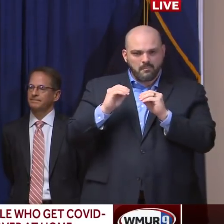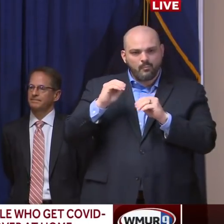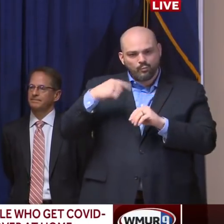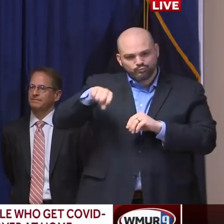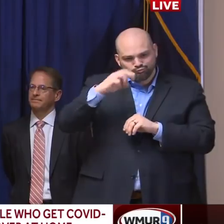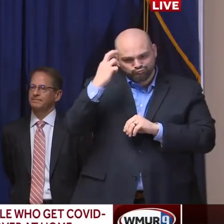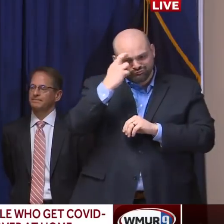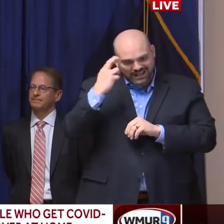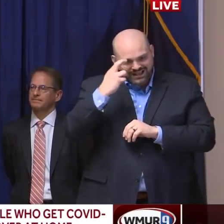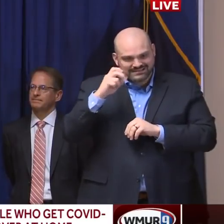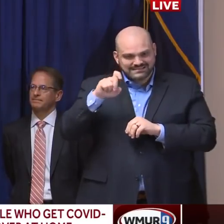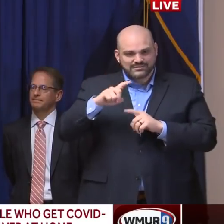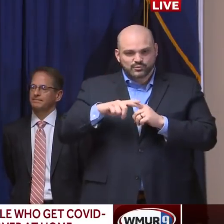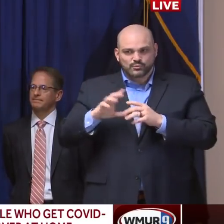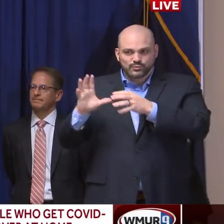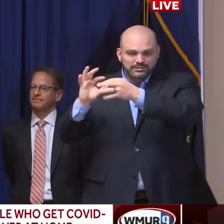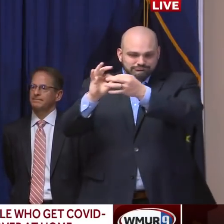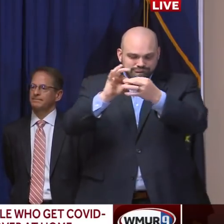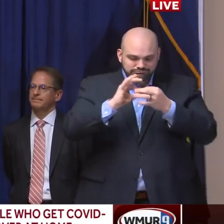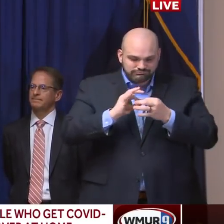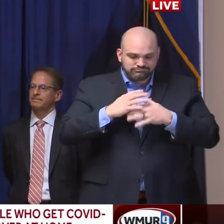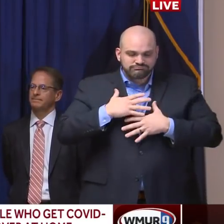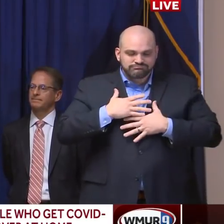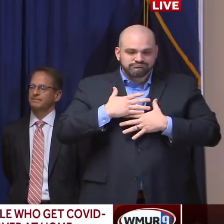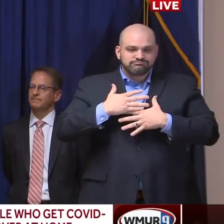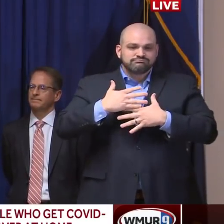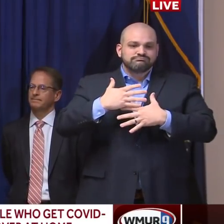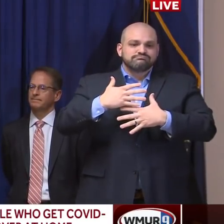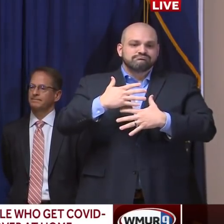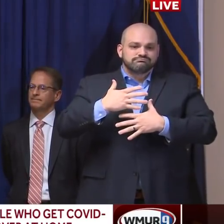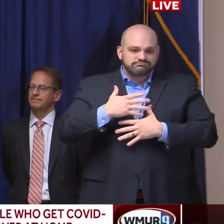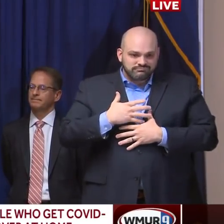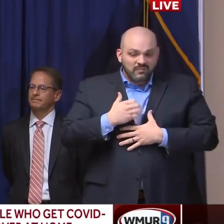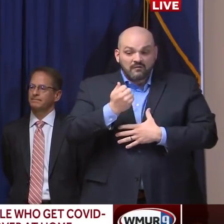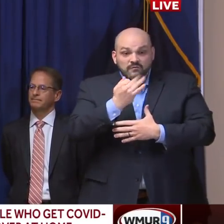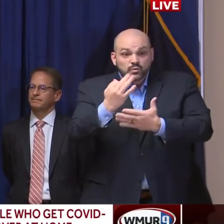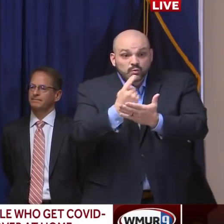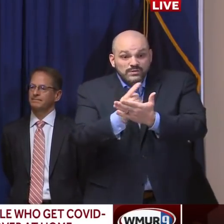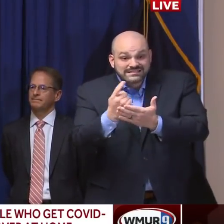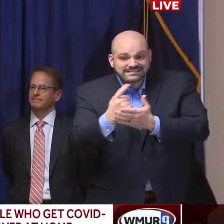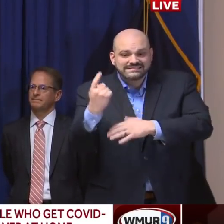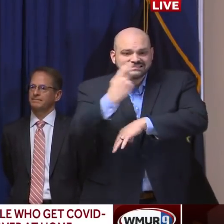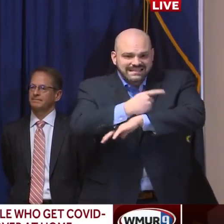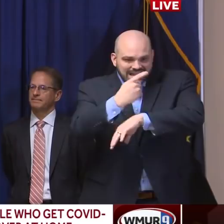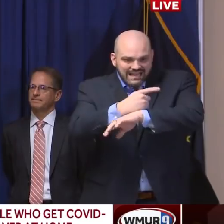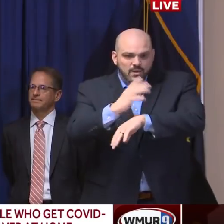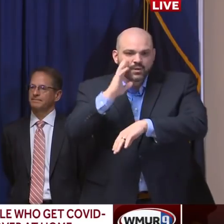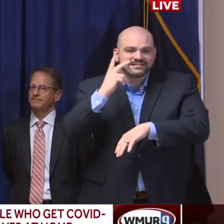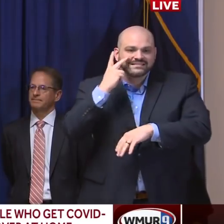IT IS VERY SERIOUS. IT IS AN EMERGENCY. BUT ALL THE MORE REASON WE HAVE TO TAKE THE COLLECTIVE CALM, TAKE A BREATH.